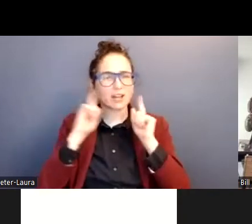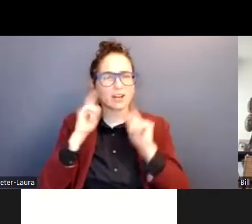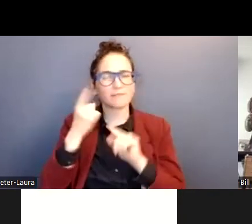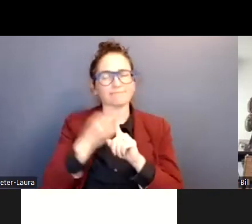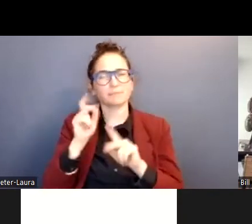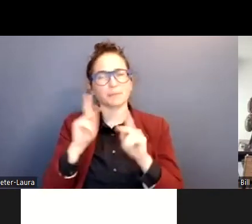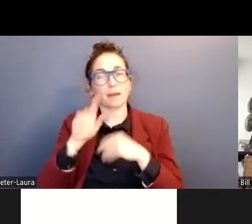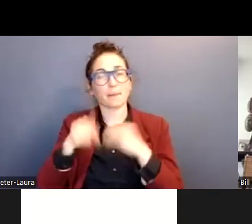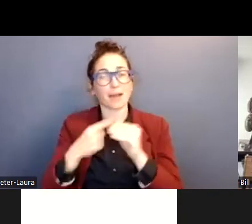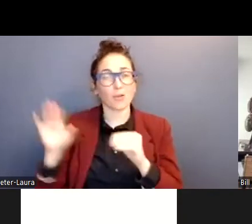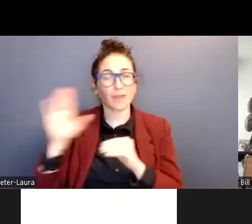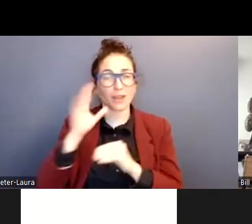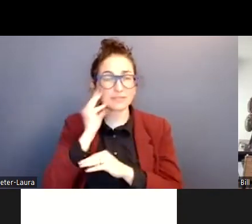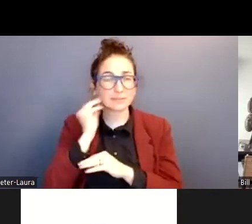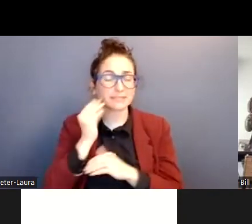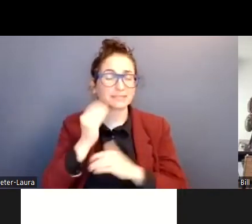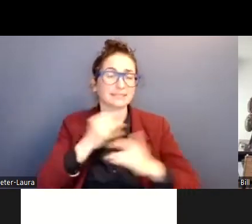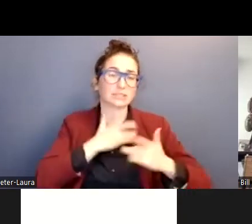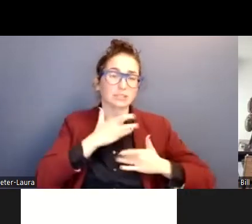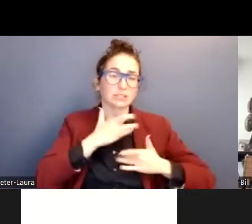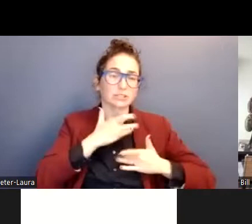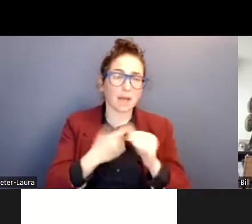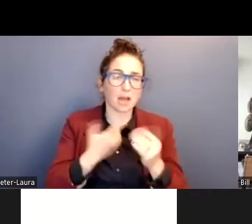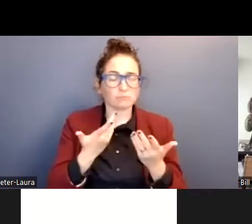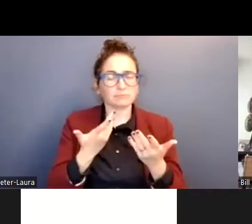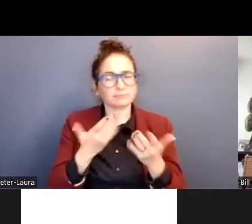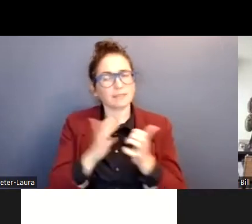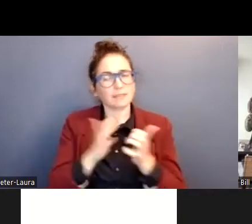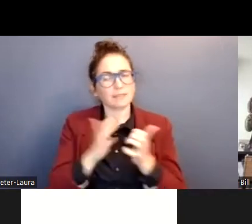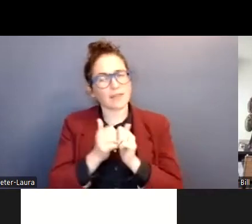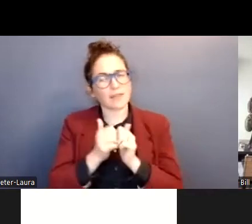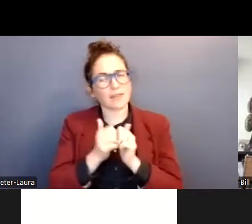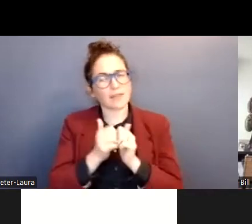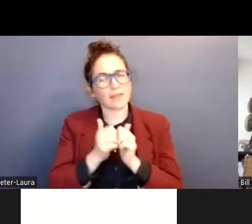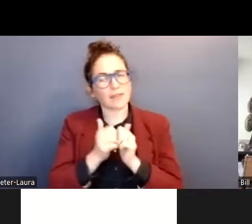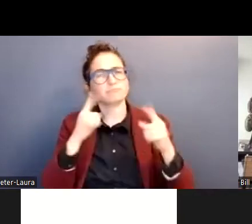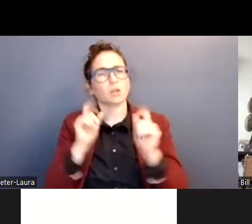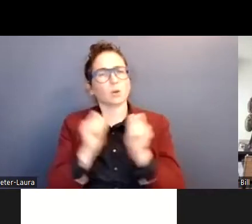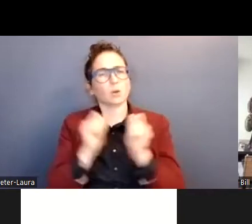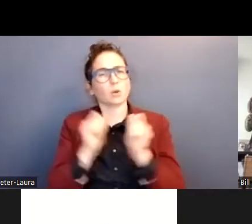they were having their concerns about it, and how they could work more effectively with the people they supported as well as